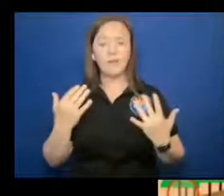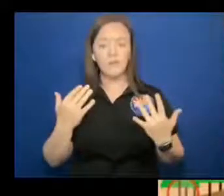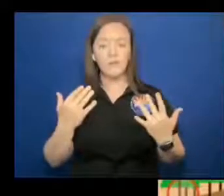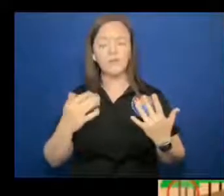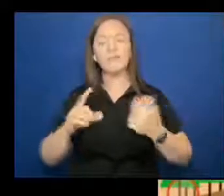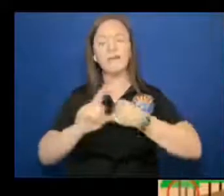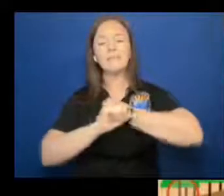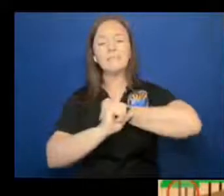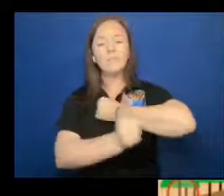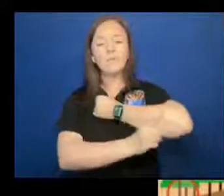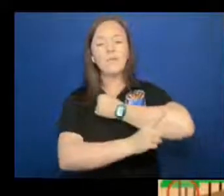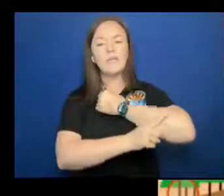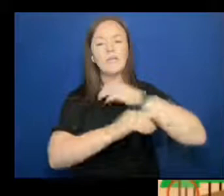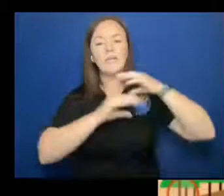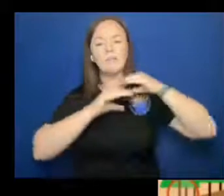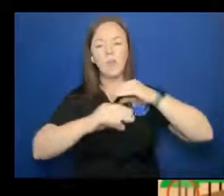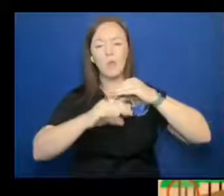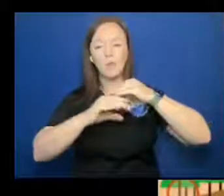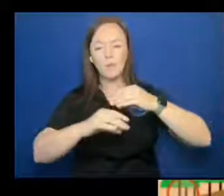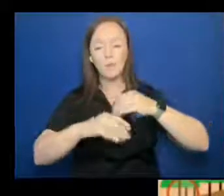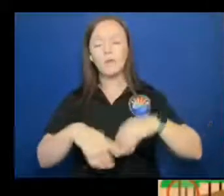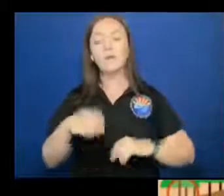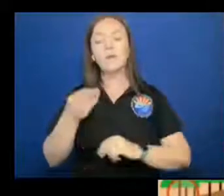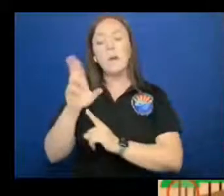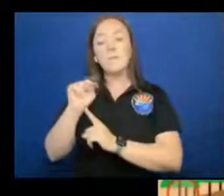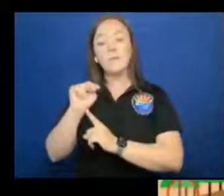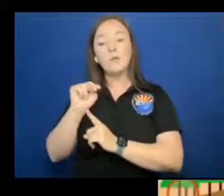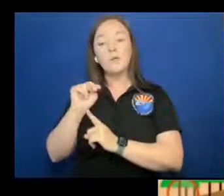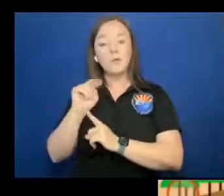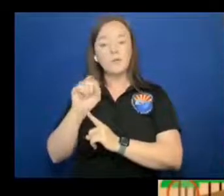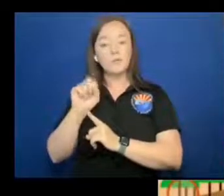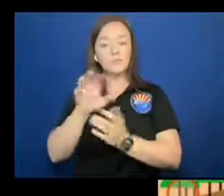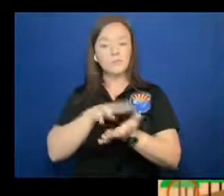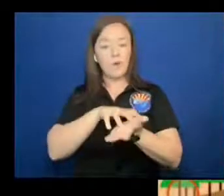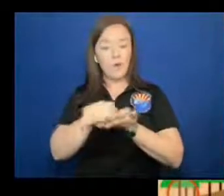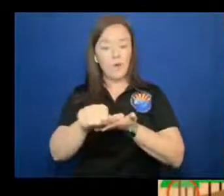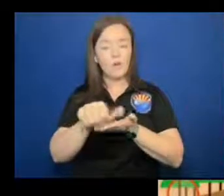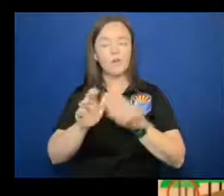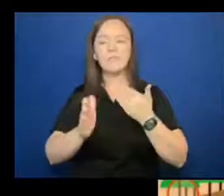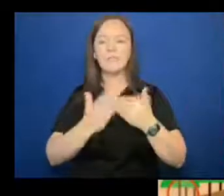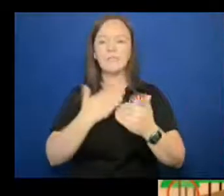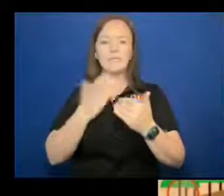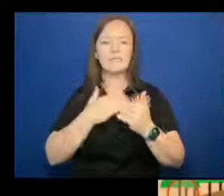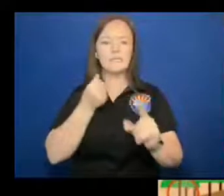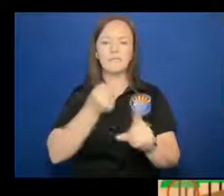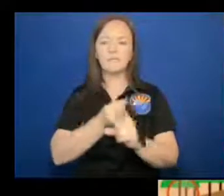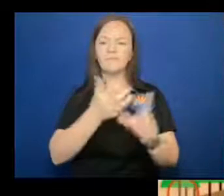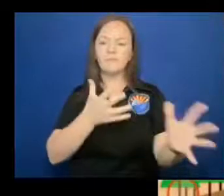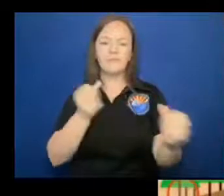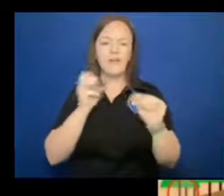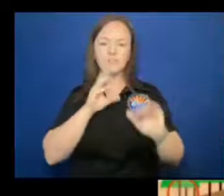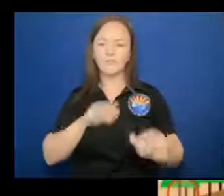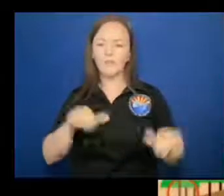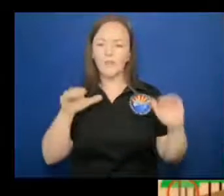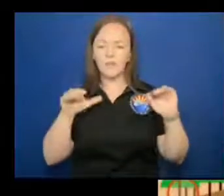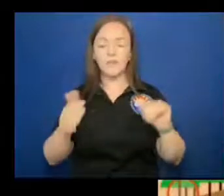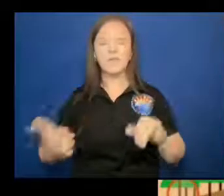CLOSER TO THE RIDGE TOPS. SO, A LOT OF PLACES RECEIVED BETWEEN AN INCH AND A HALF AND QUARTER OF RAIN. AND ON THE WEST SIDE AND AS YOU GO TO THE EAST